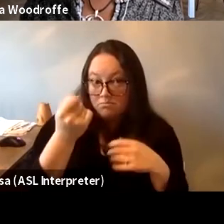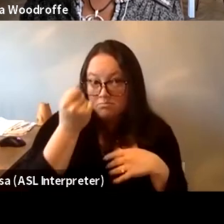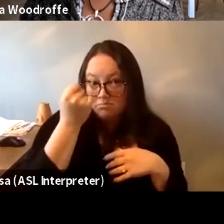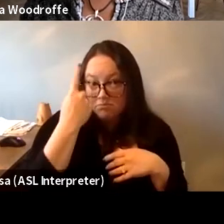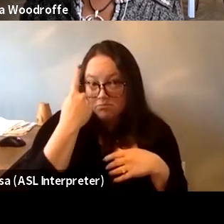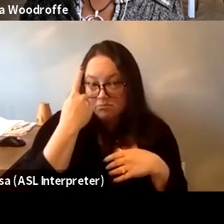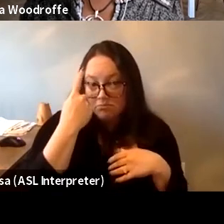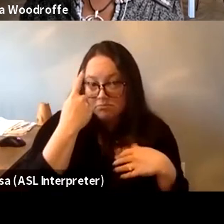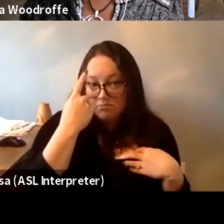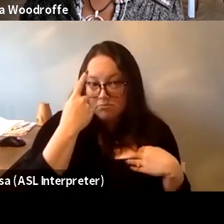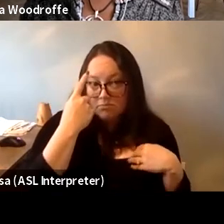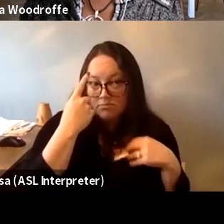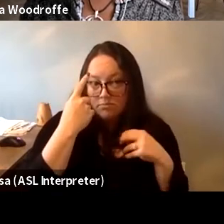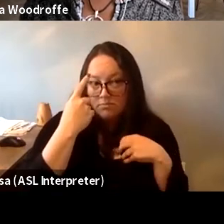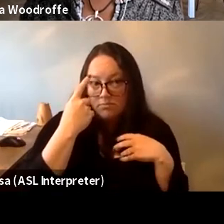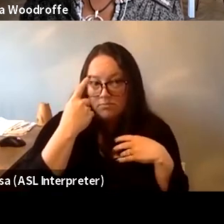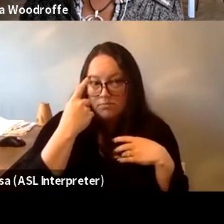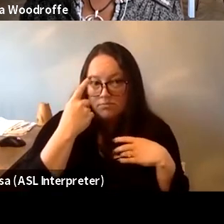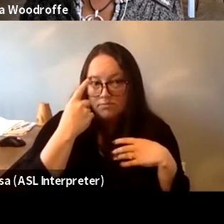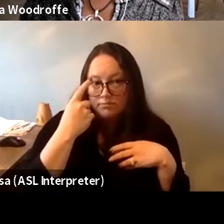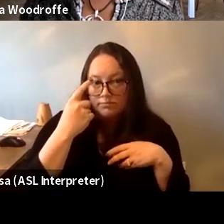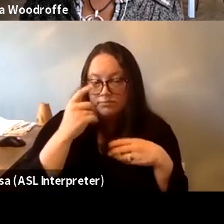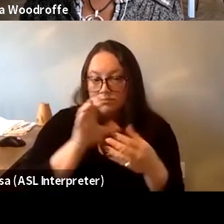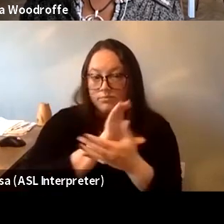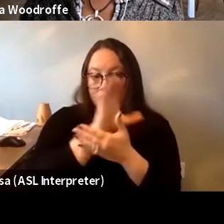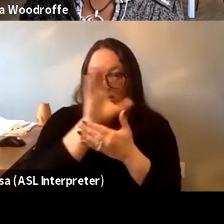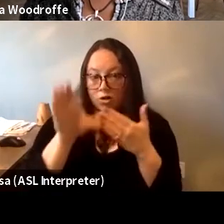where the conclusion is that some interactions with